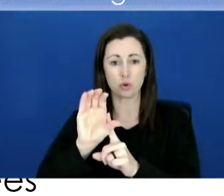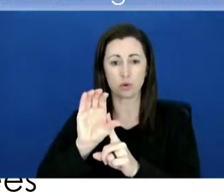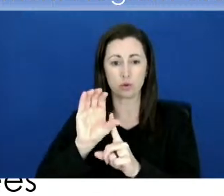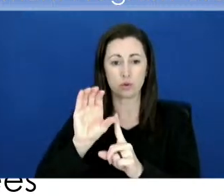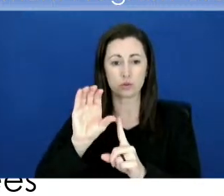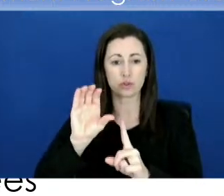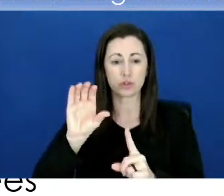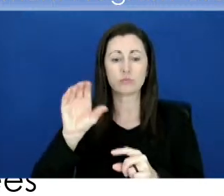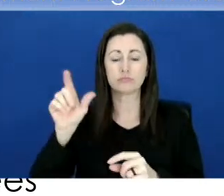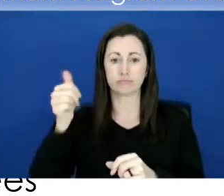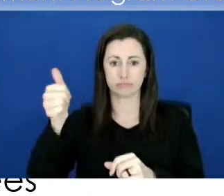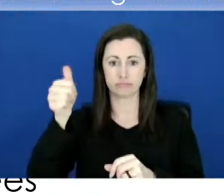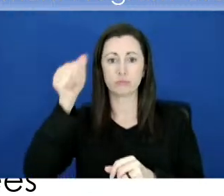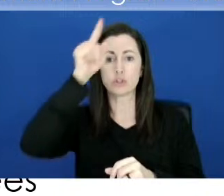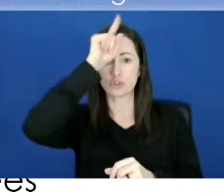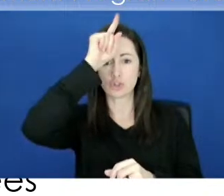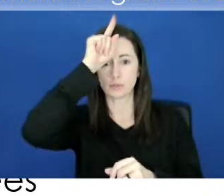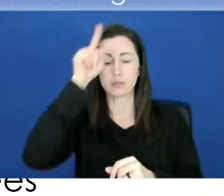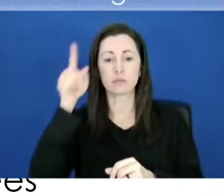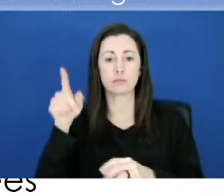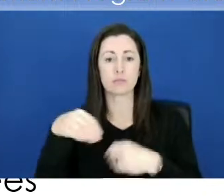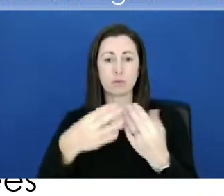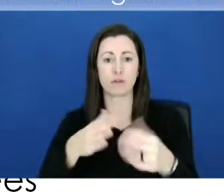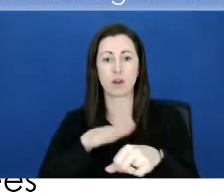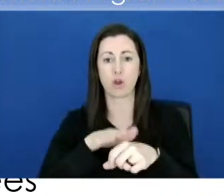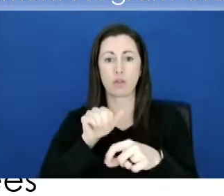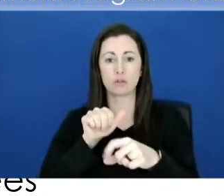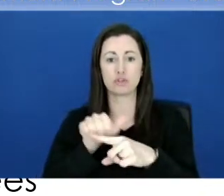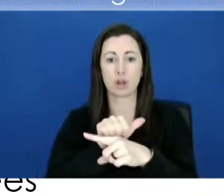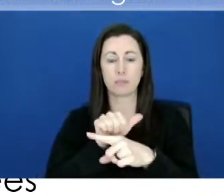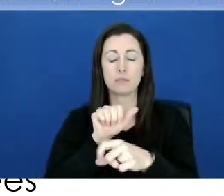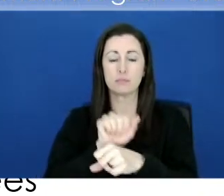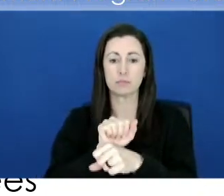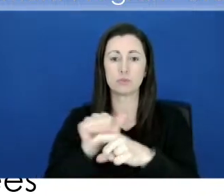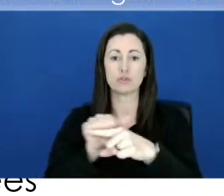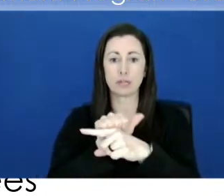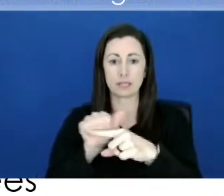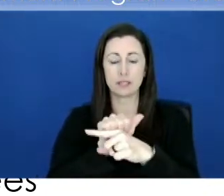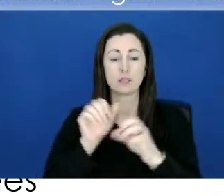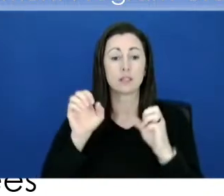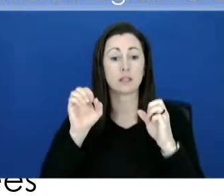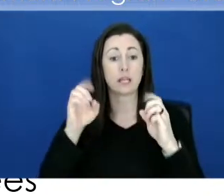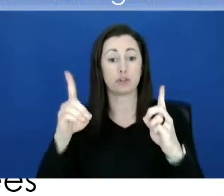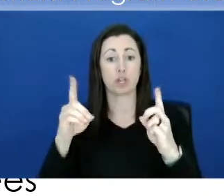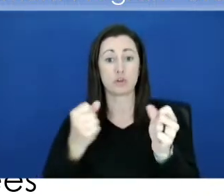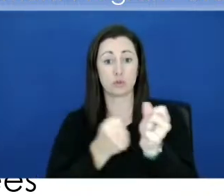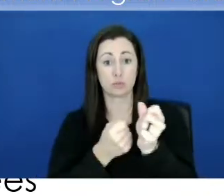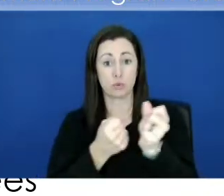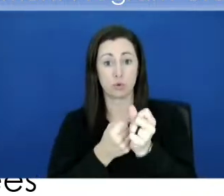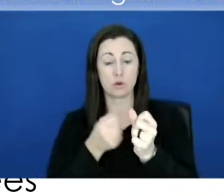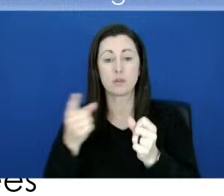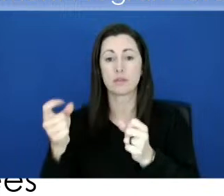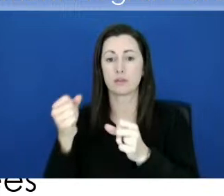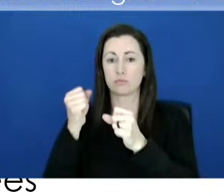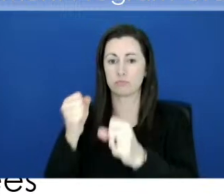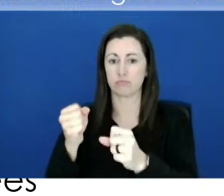CORPORATE CULTURE, THEY ARE GERMAN. THEY DO ON-THE-JOB TRAINING AND